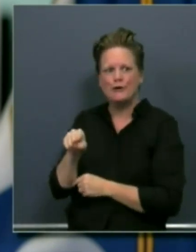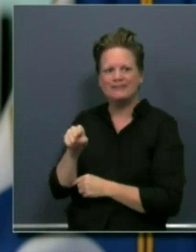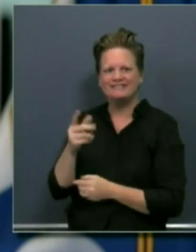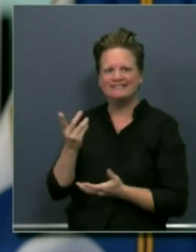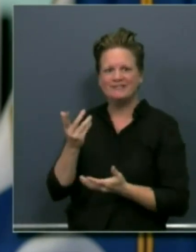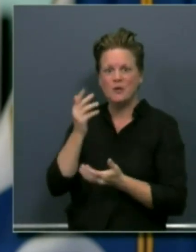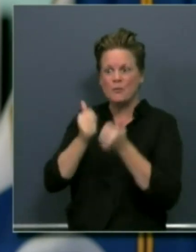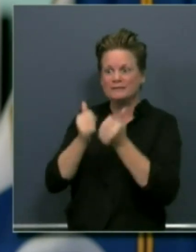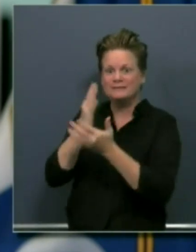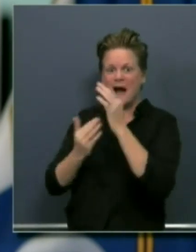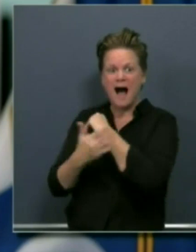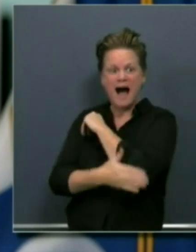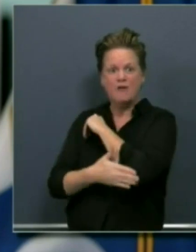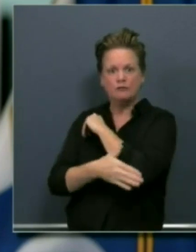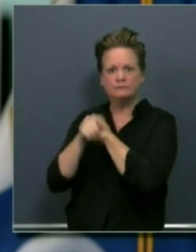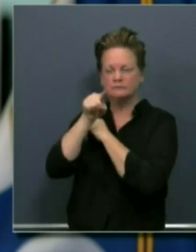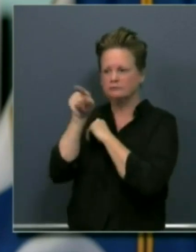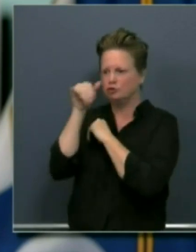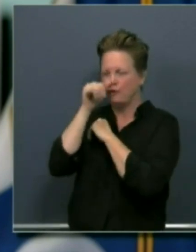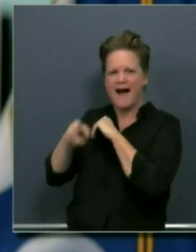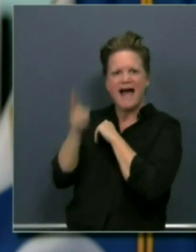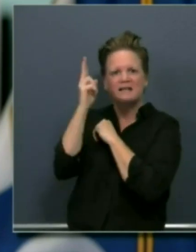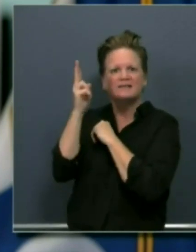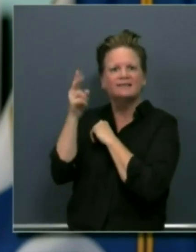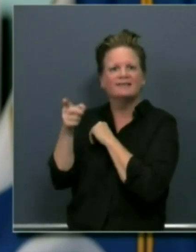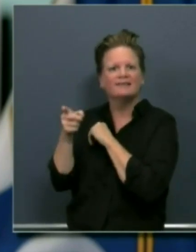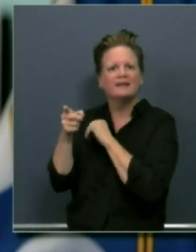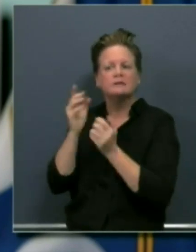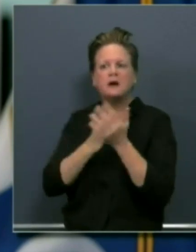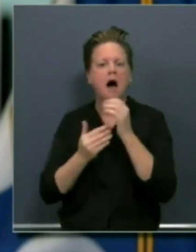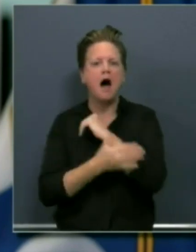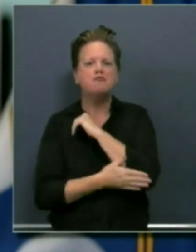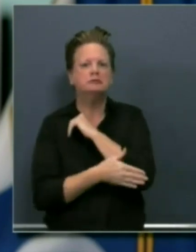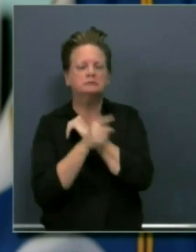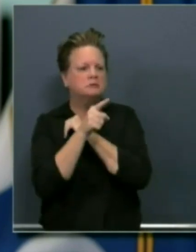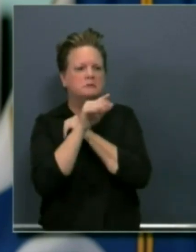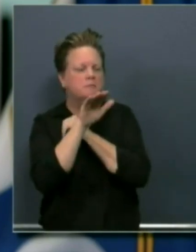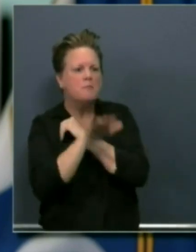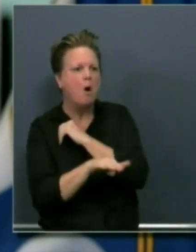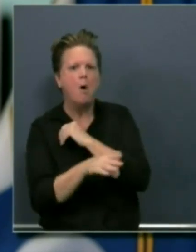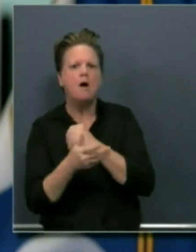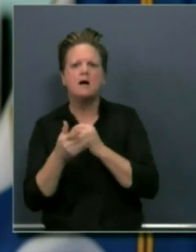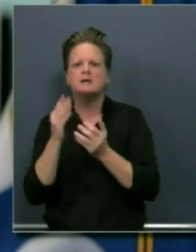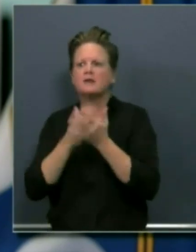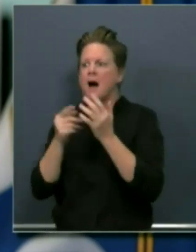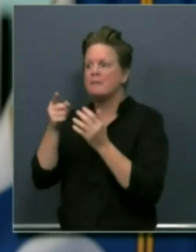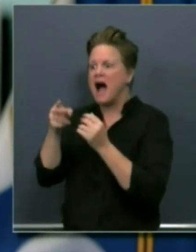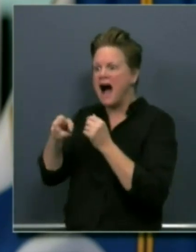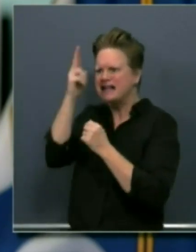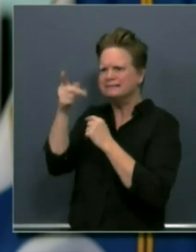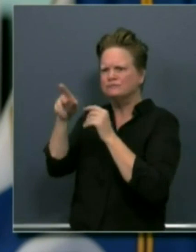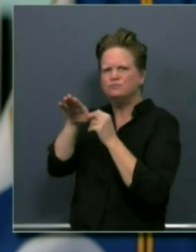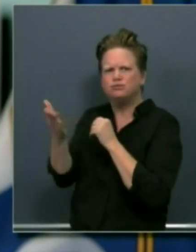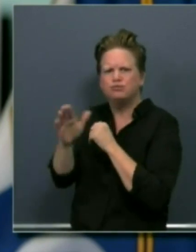NUMBER OF HOSPITALIZATIONS TOTAL. ON SERGE TOTAL. CASSIDY